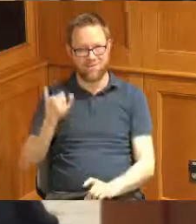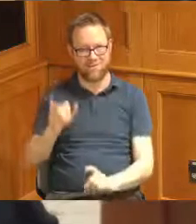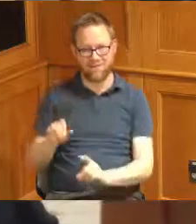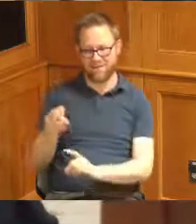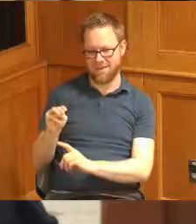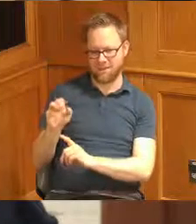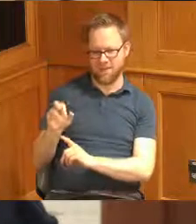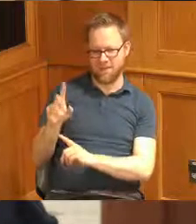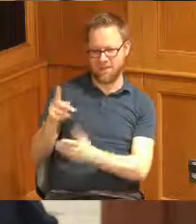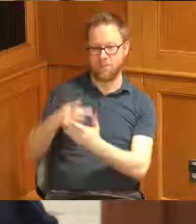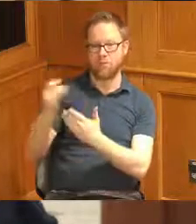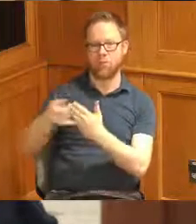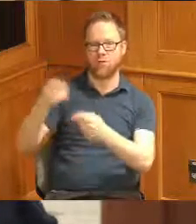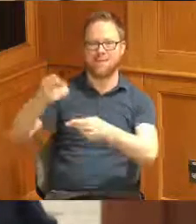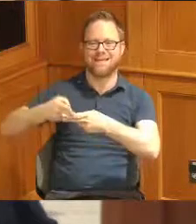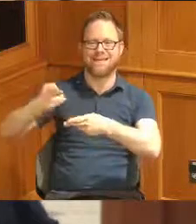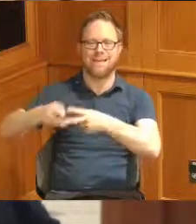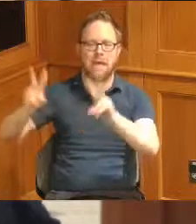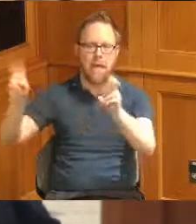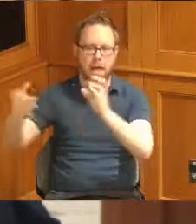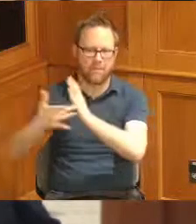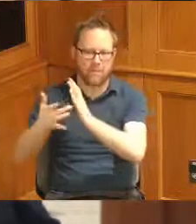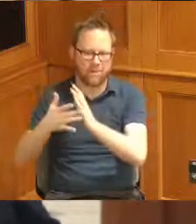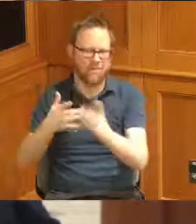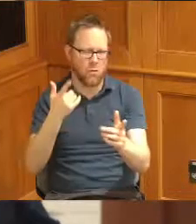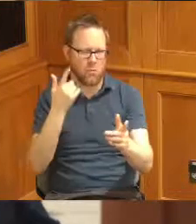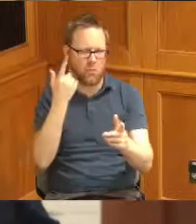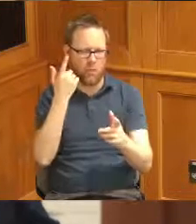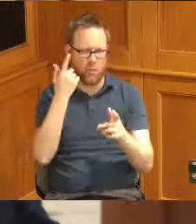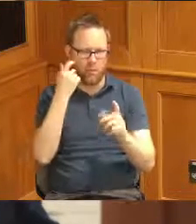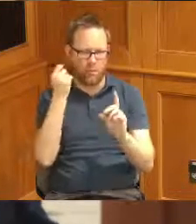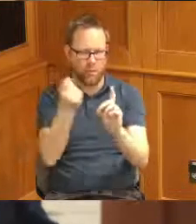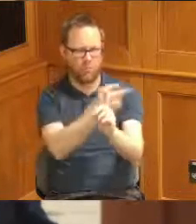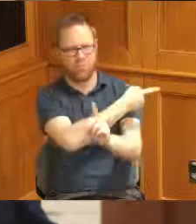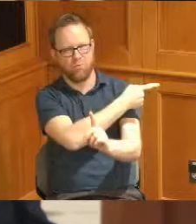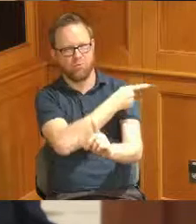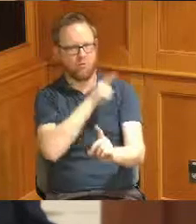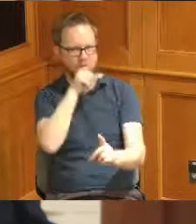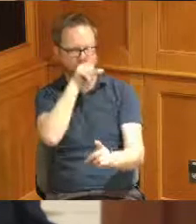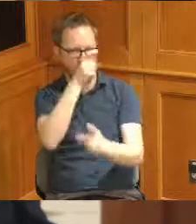which is right you're right a little misleading as to what is entailed in this current phase yeah